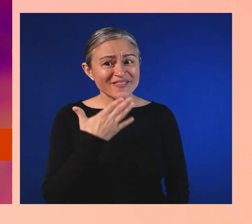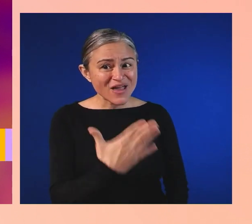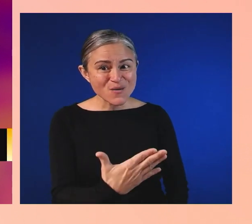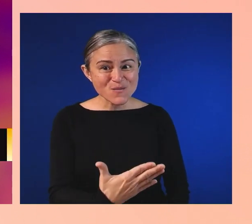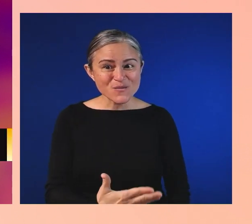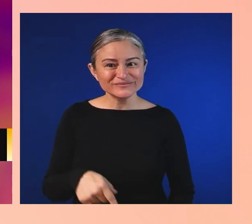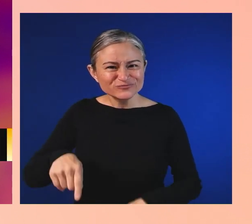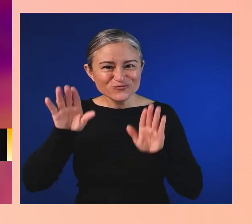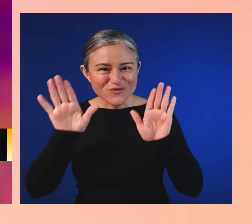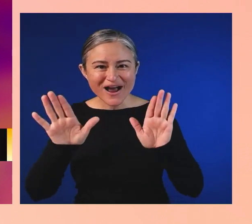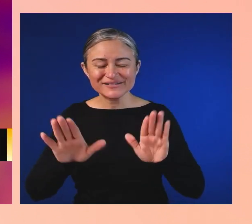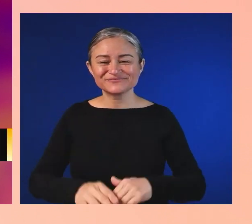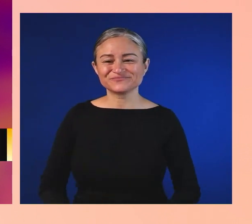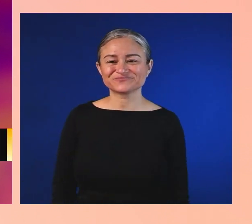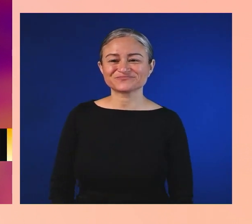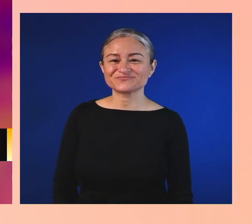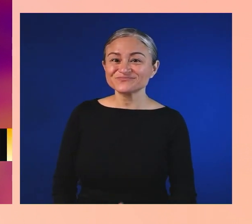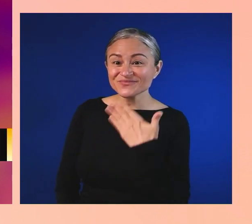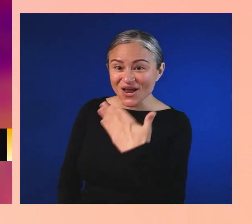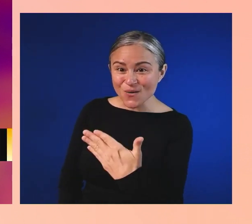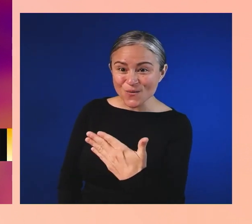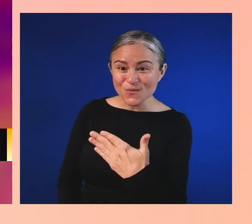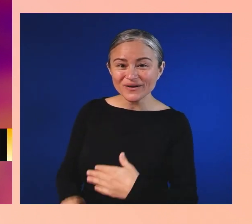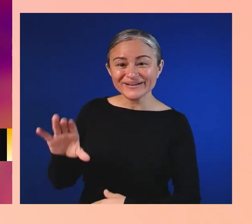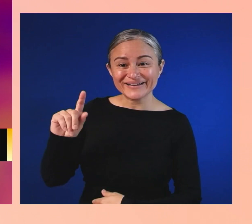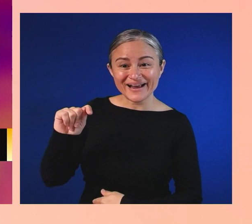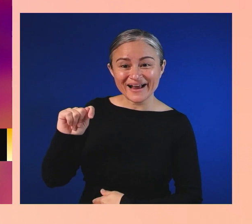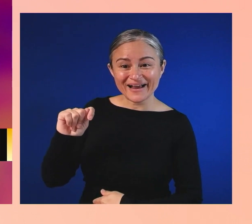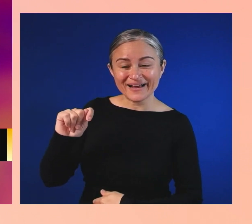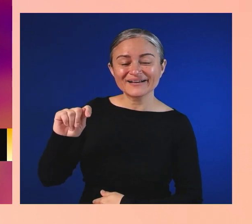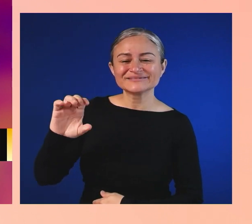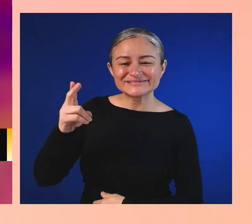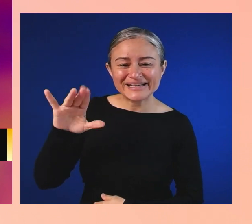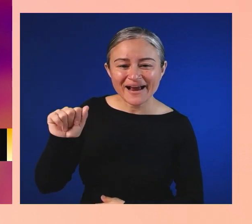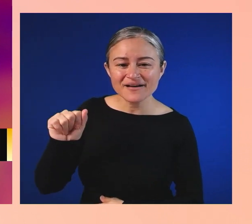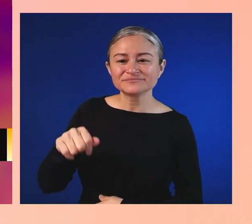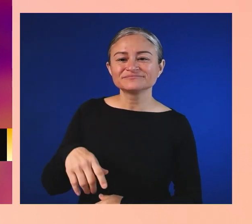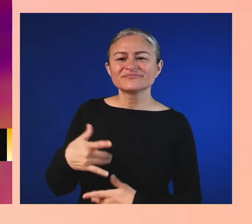If anyone's looking for the toolkit, it's on inclusive.Microsoft.design.